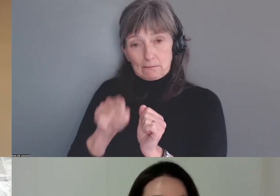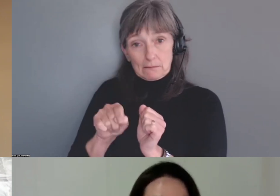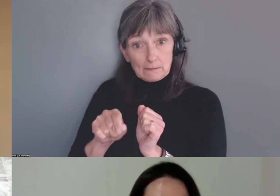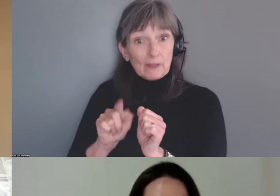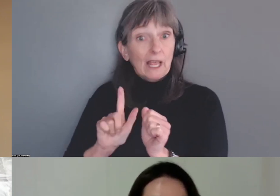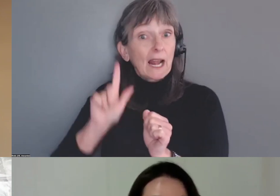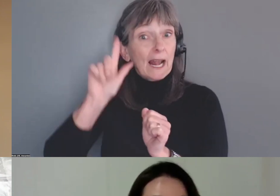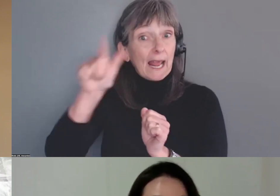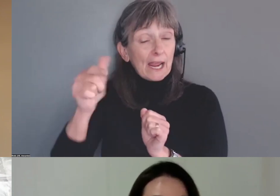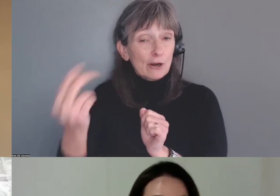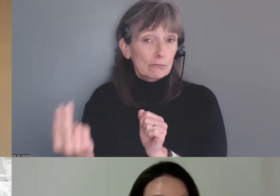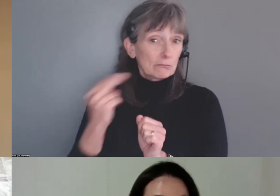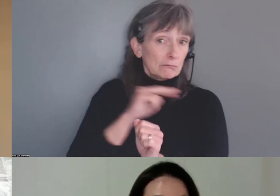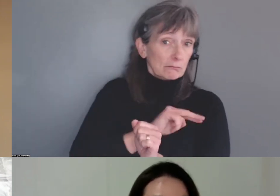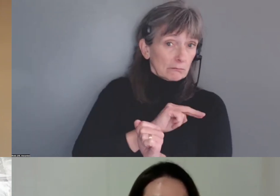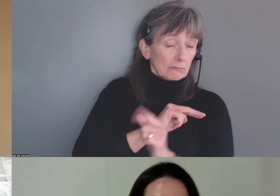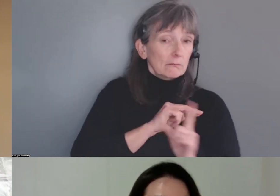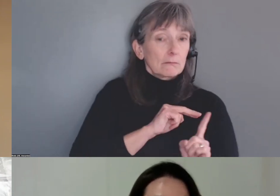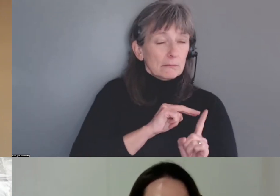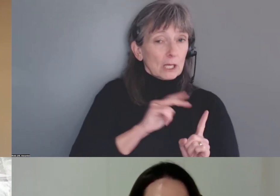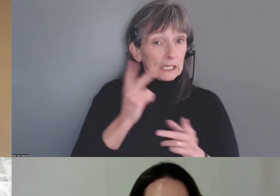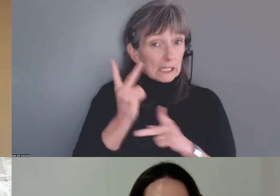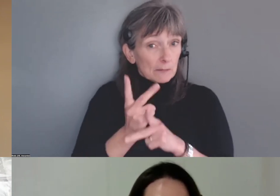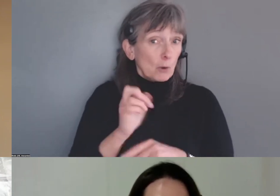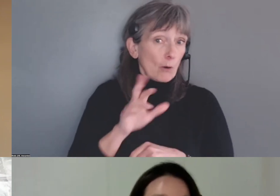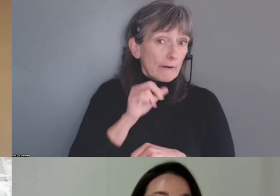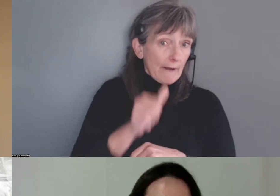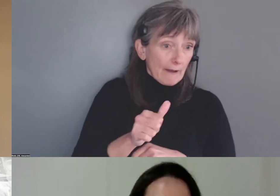but doesn't exist in Ketty at this moment. Madeleine: Right, that kind of ties into